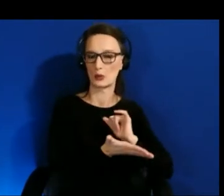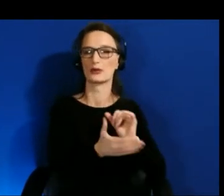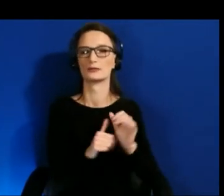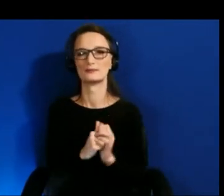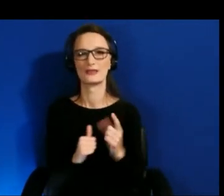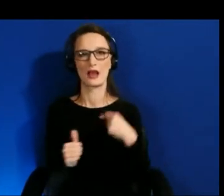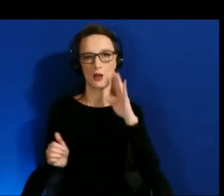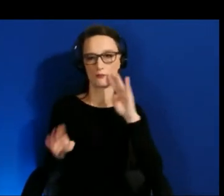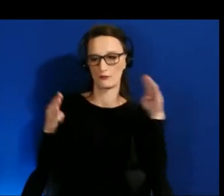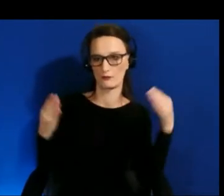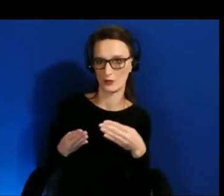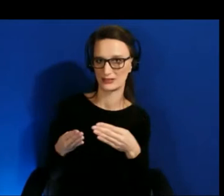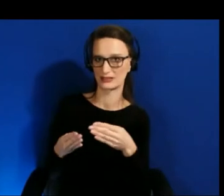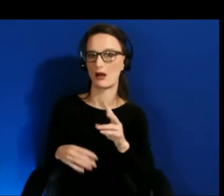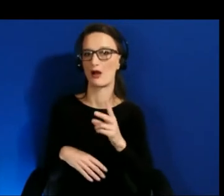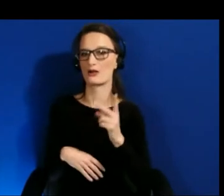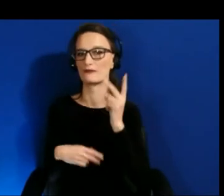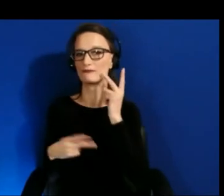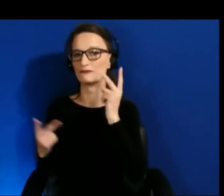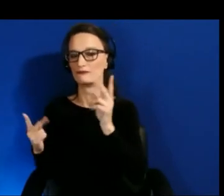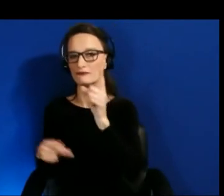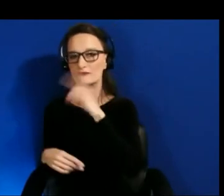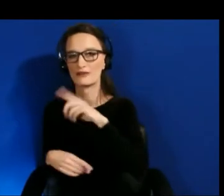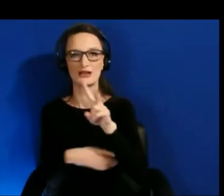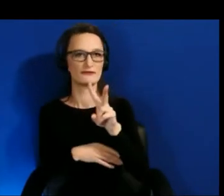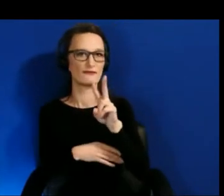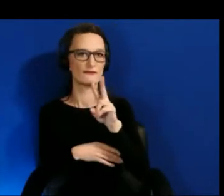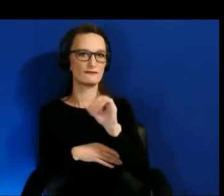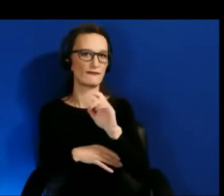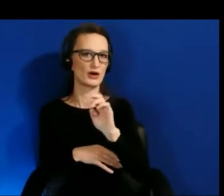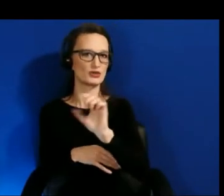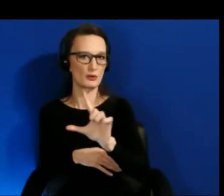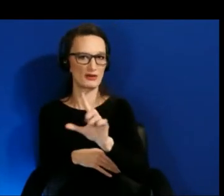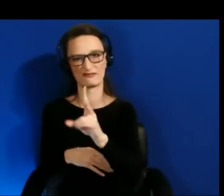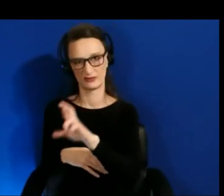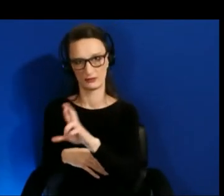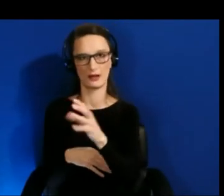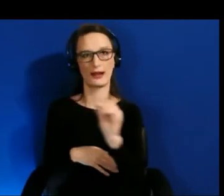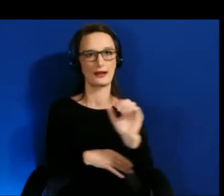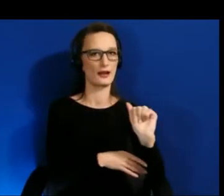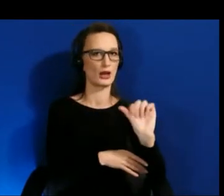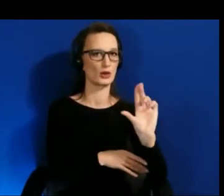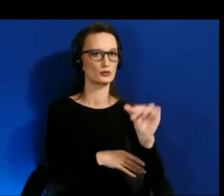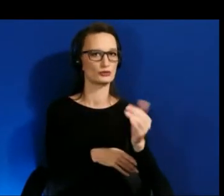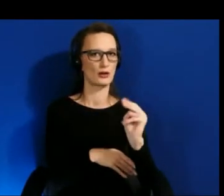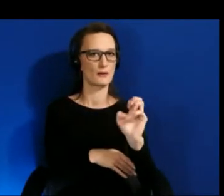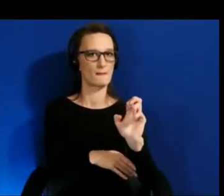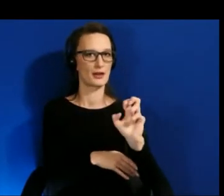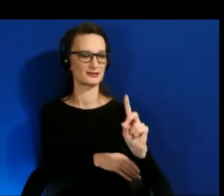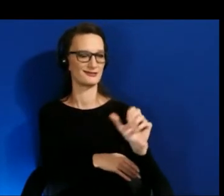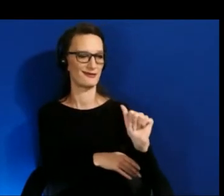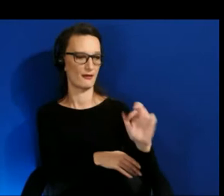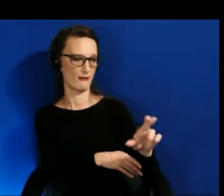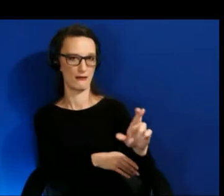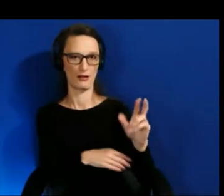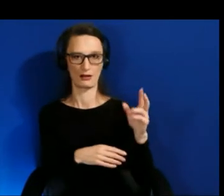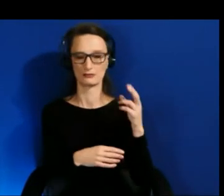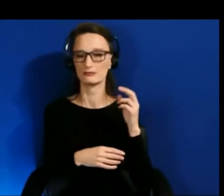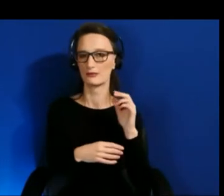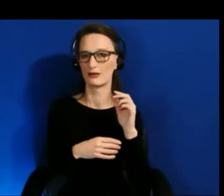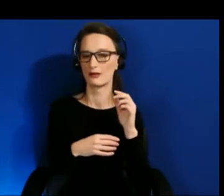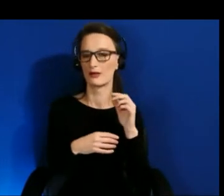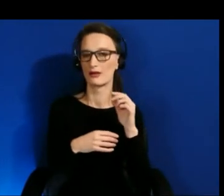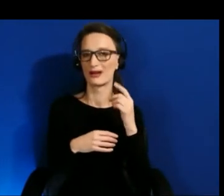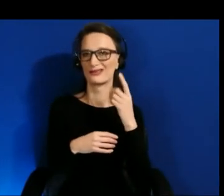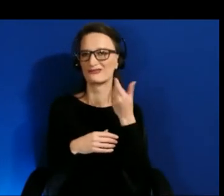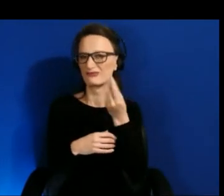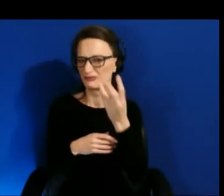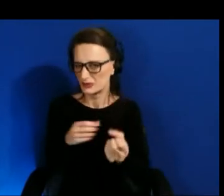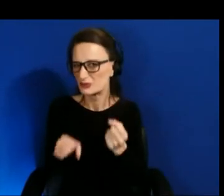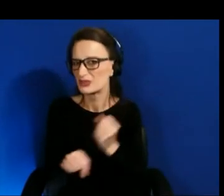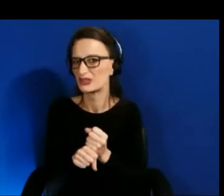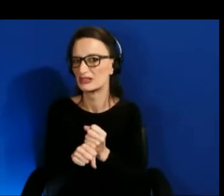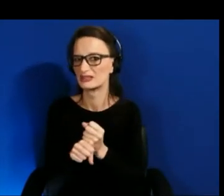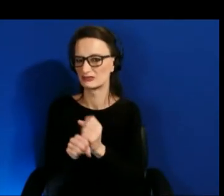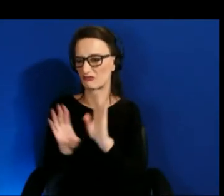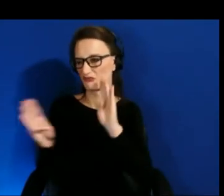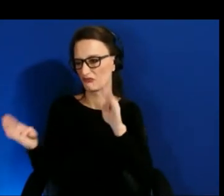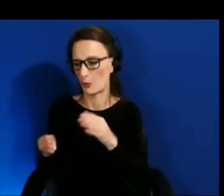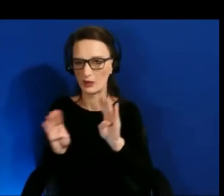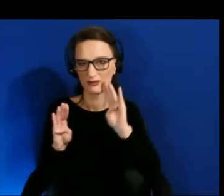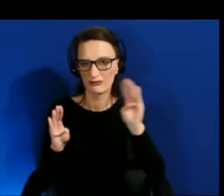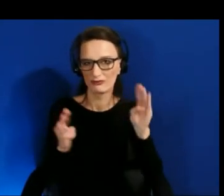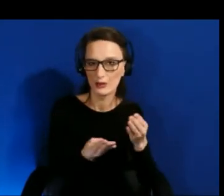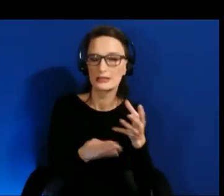augmented reality products and projects for a few years.